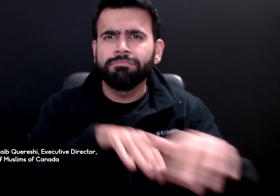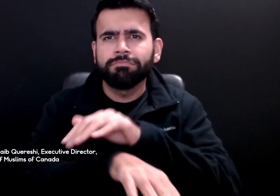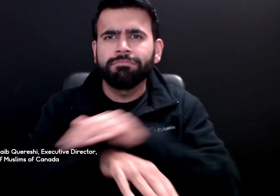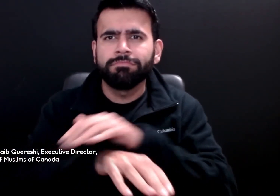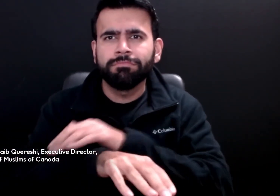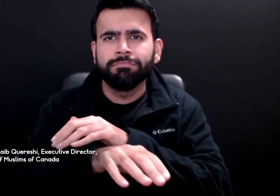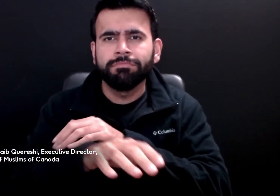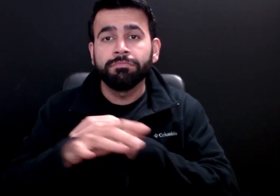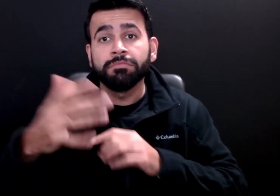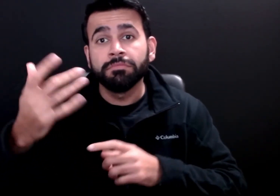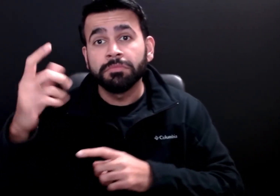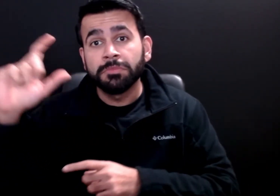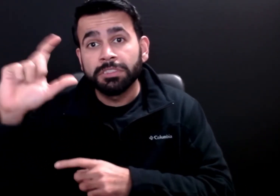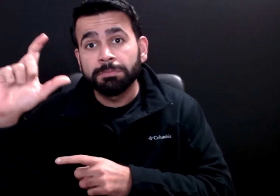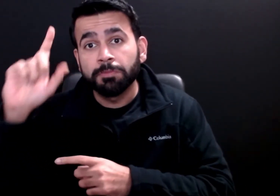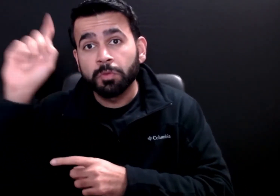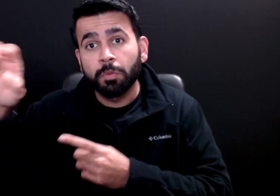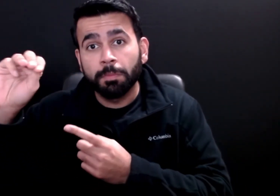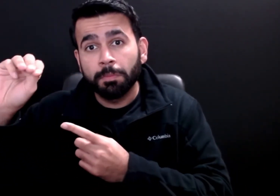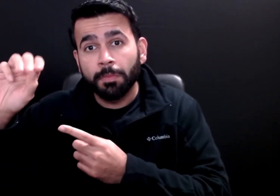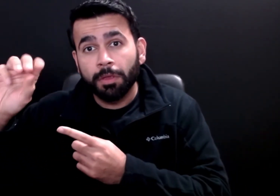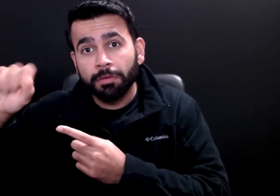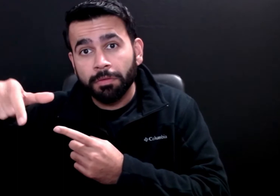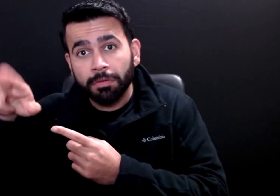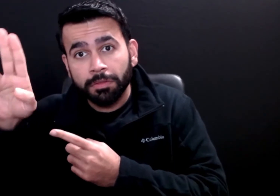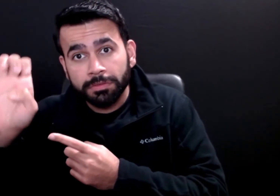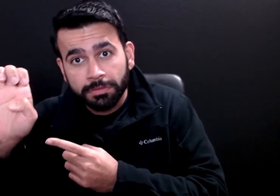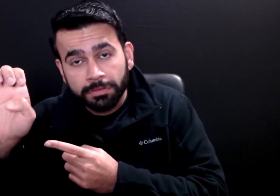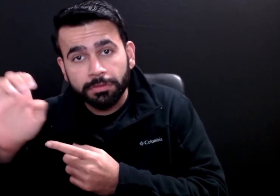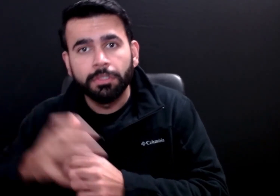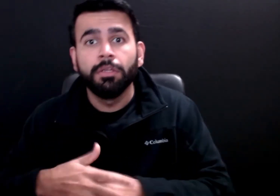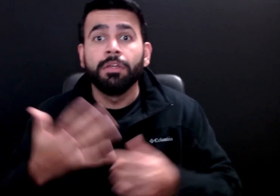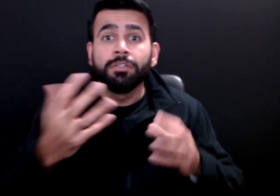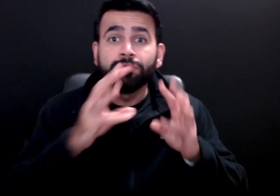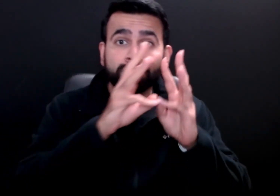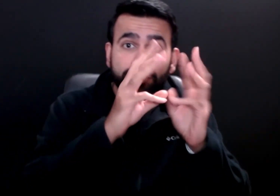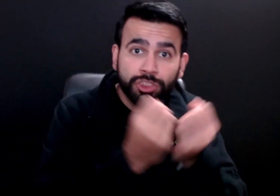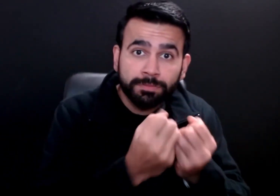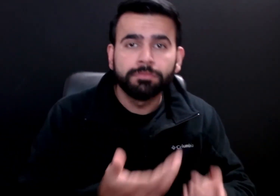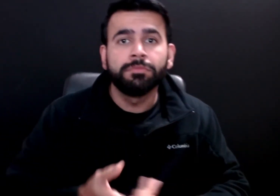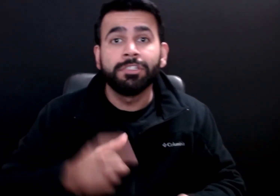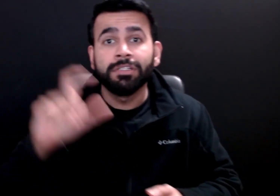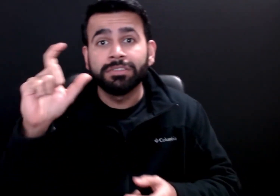Are mosques, workshops and classes, and varied activities…